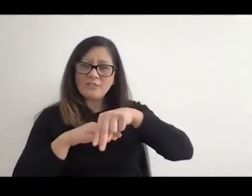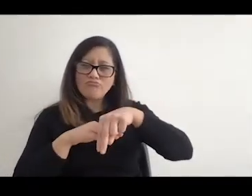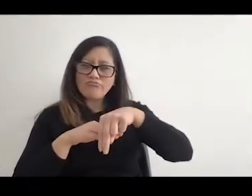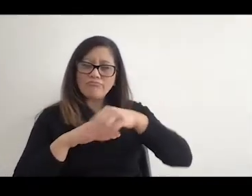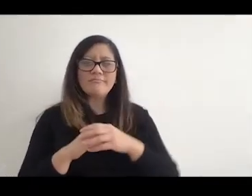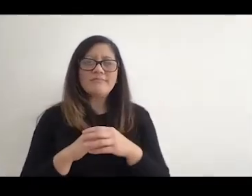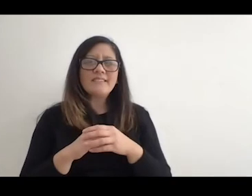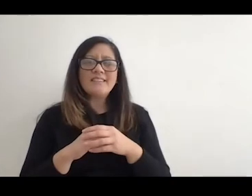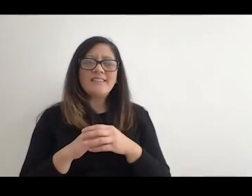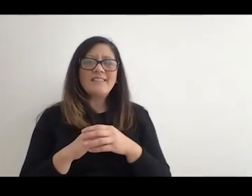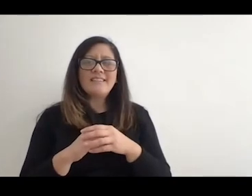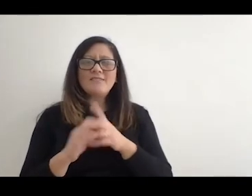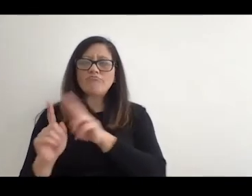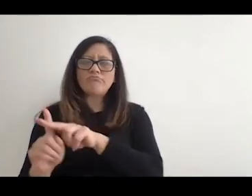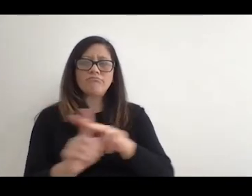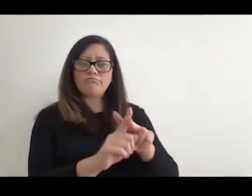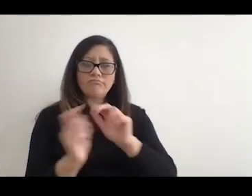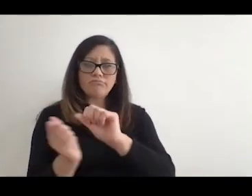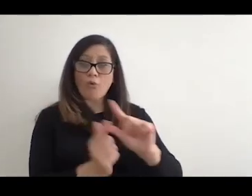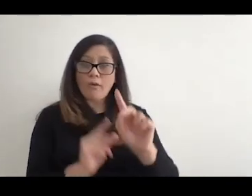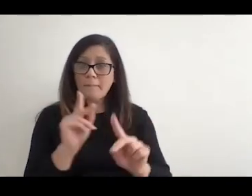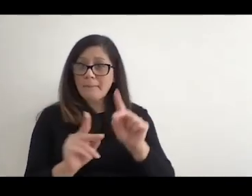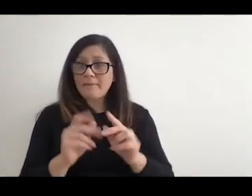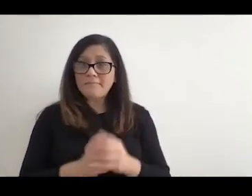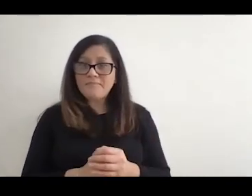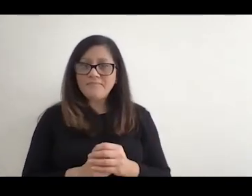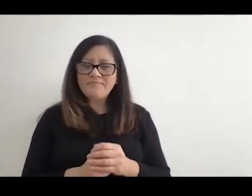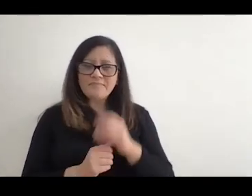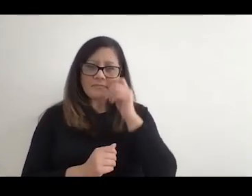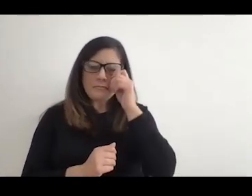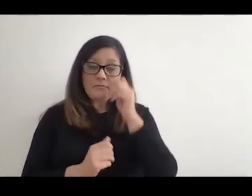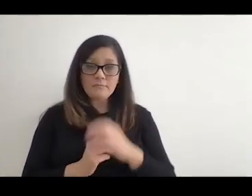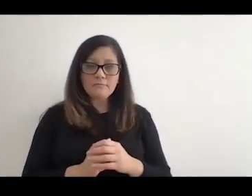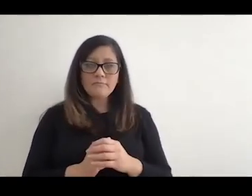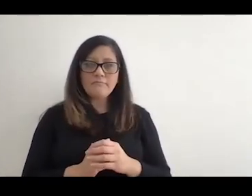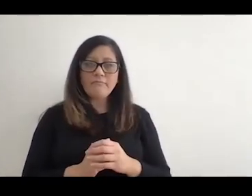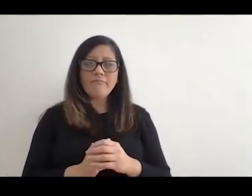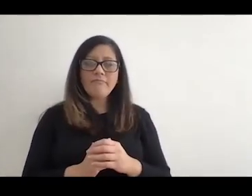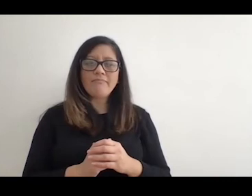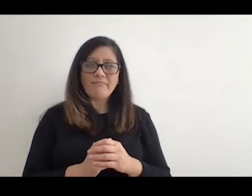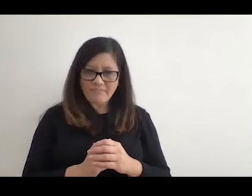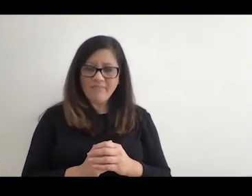Universal design across spectrums. A lot of people don't know that when it comes to dwarfism,